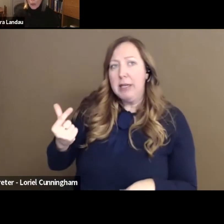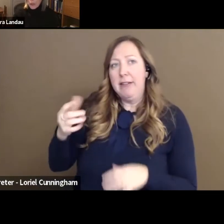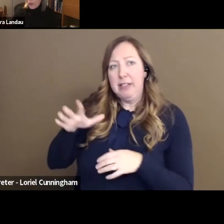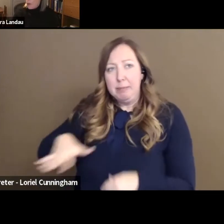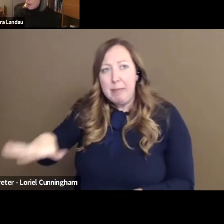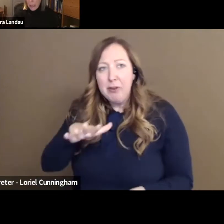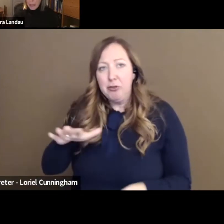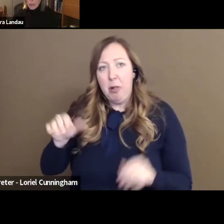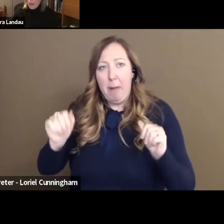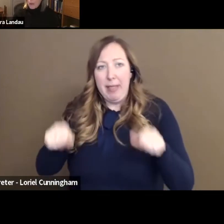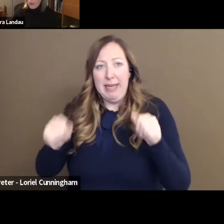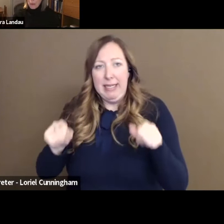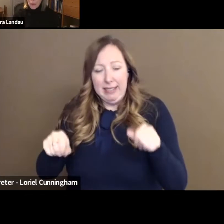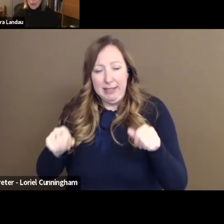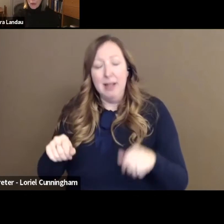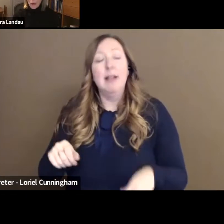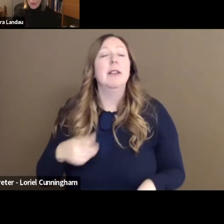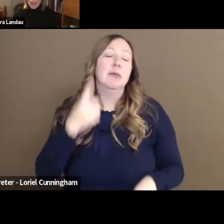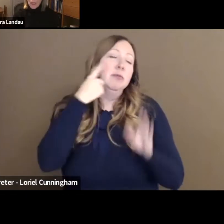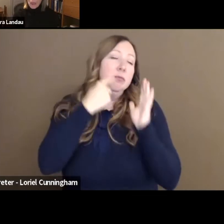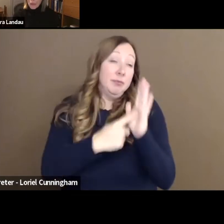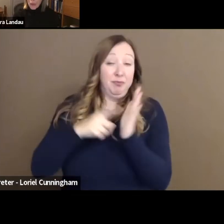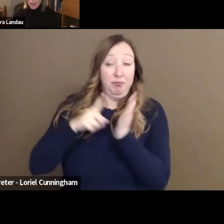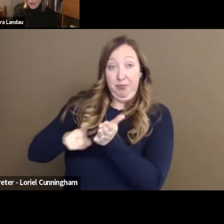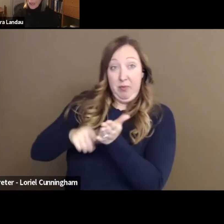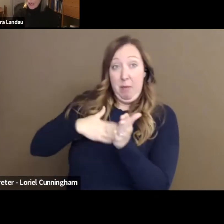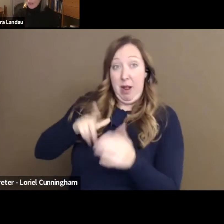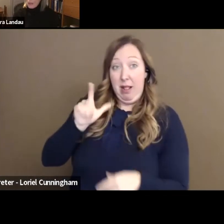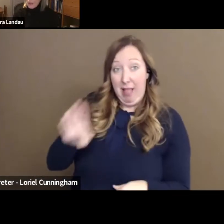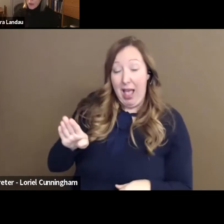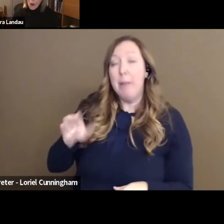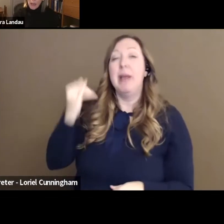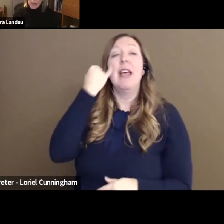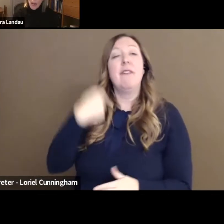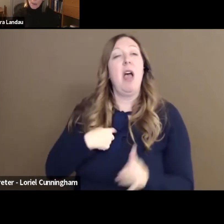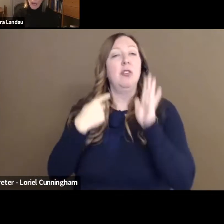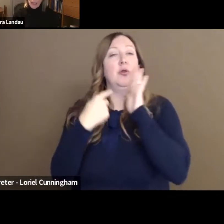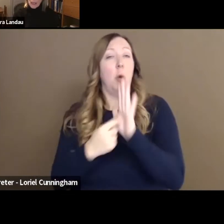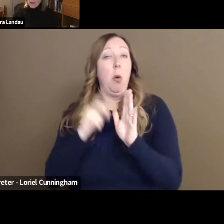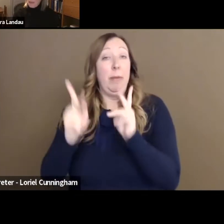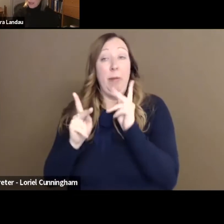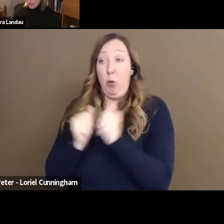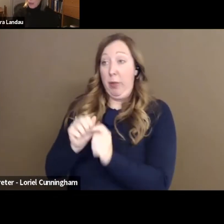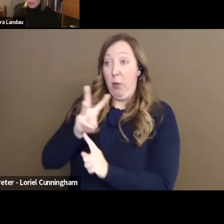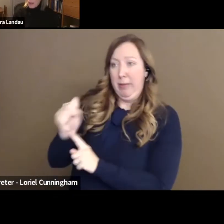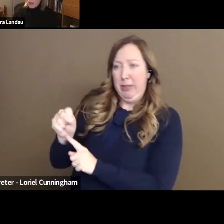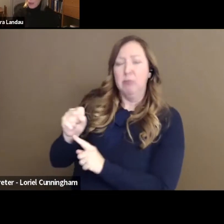syndrome and adolescent with williams syndrome this figure and i ask them to